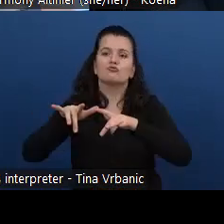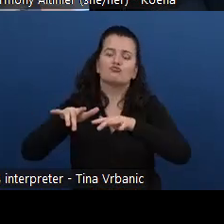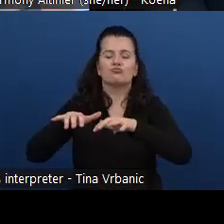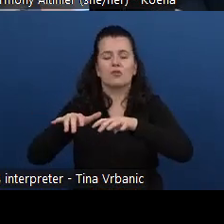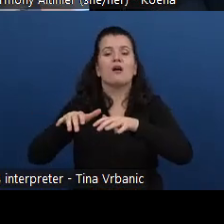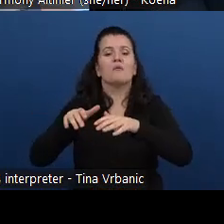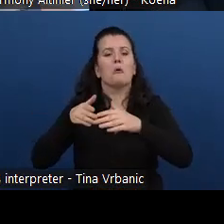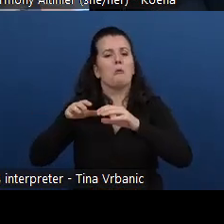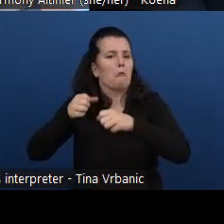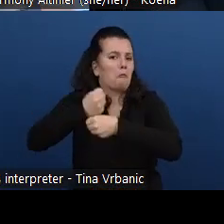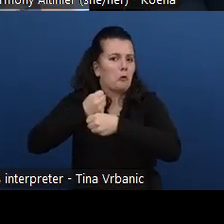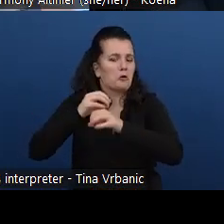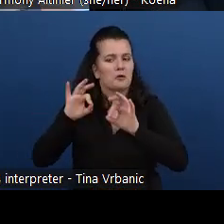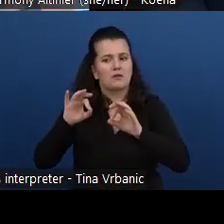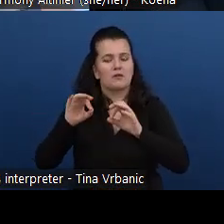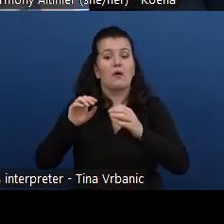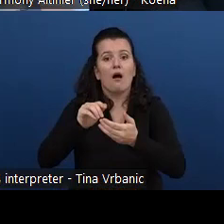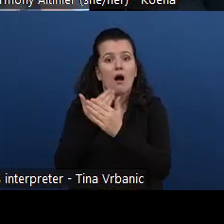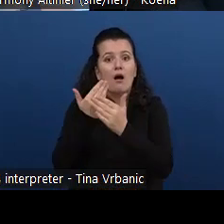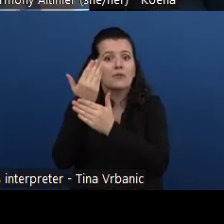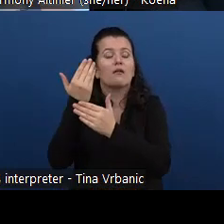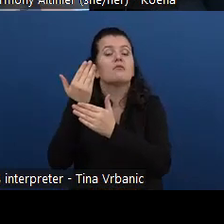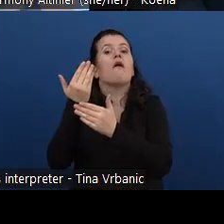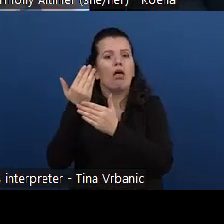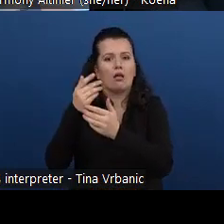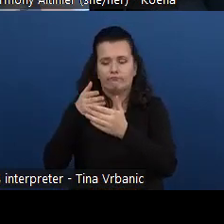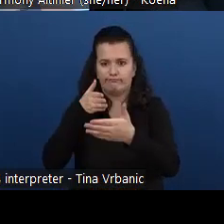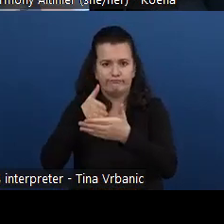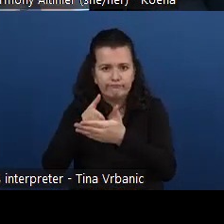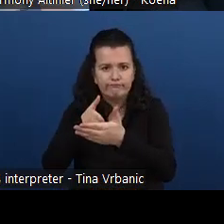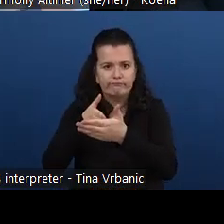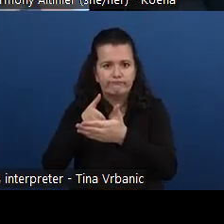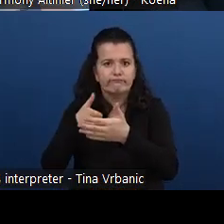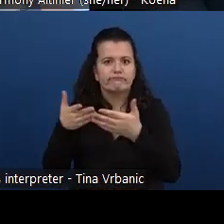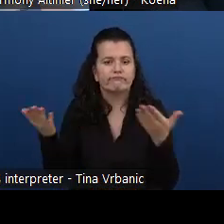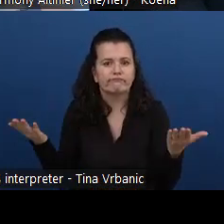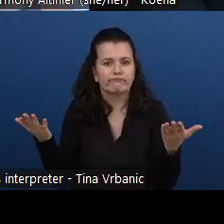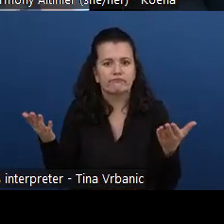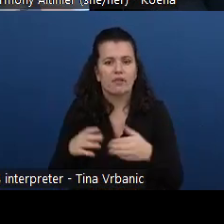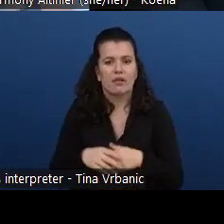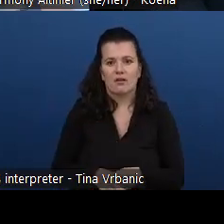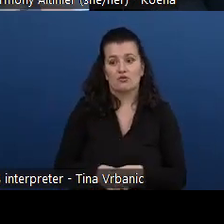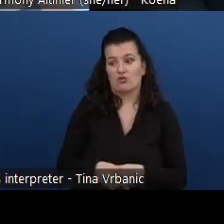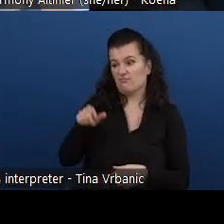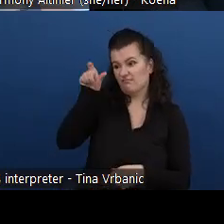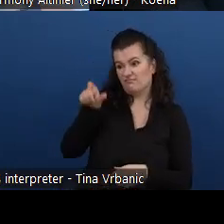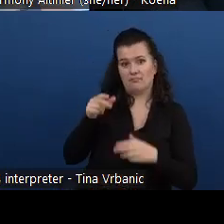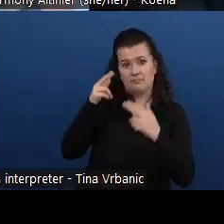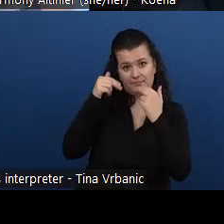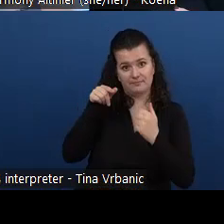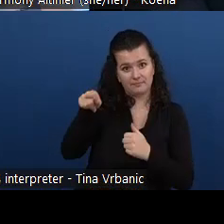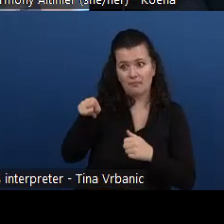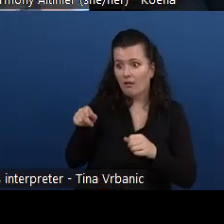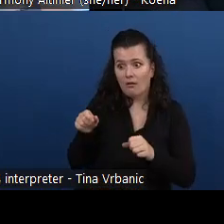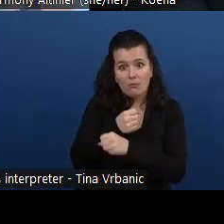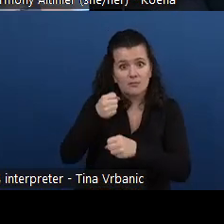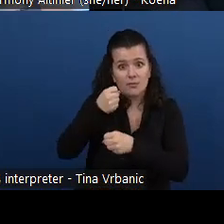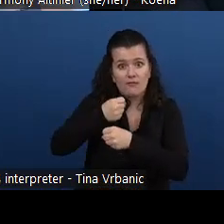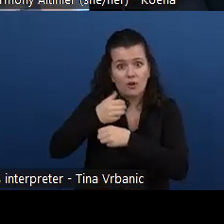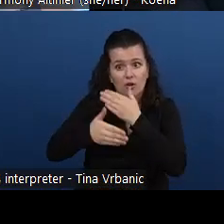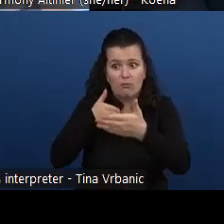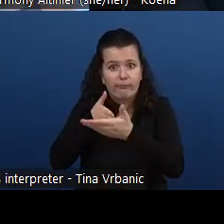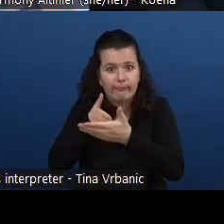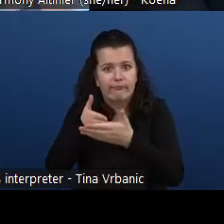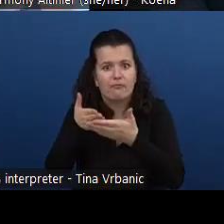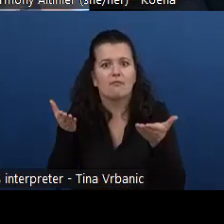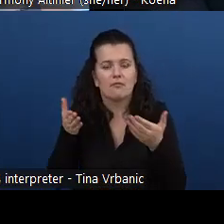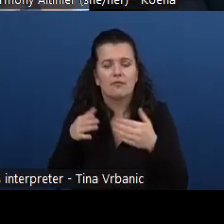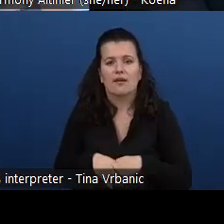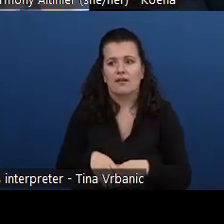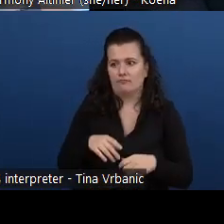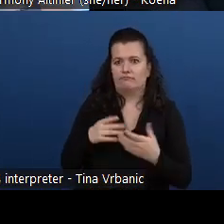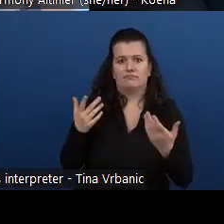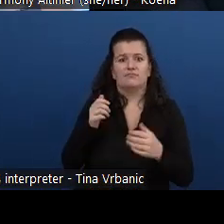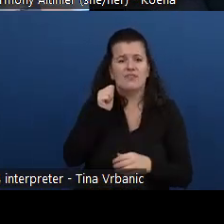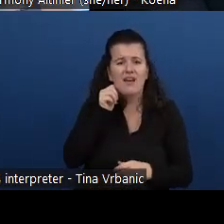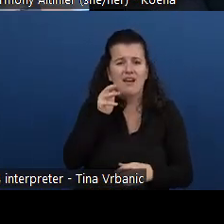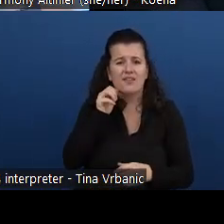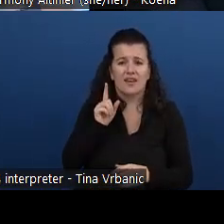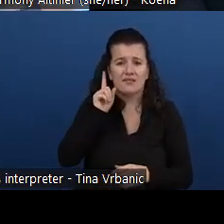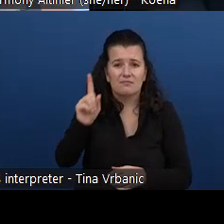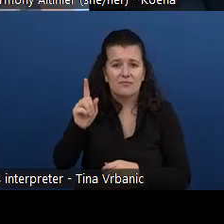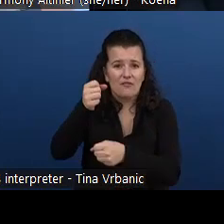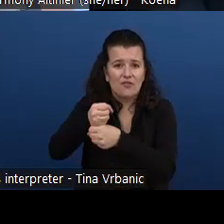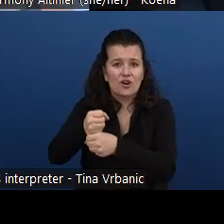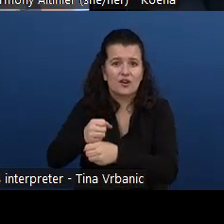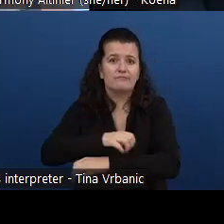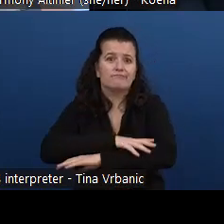So if Jean-Xavier wasn't able to work anymore, he went to work every day doing nothing, and,